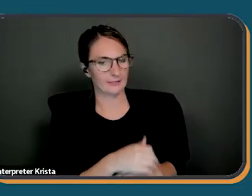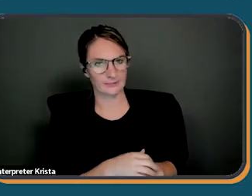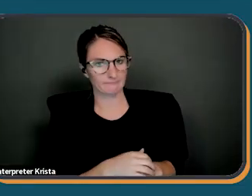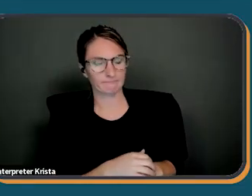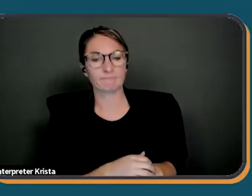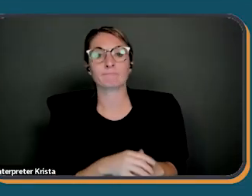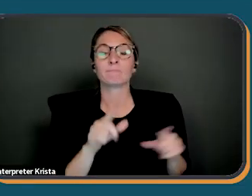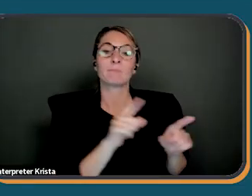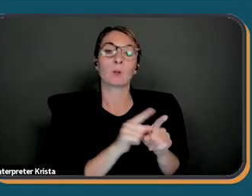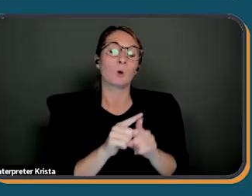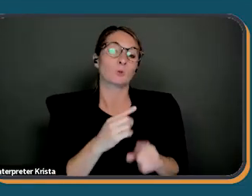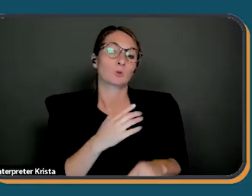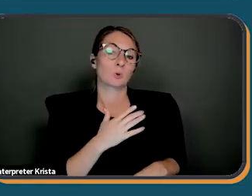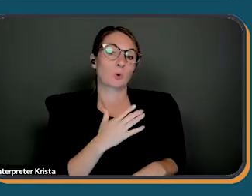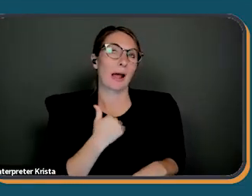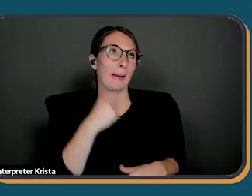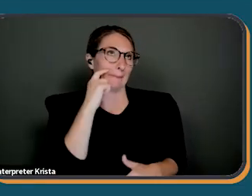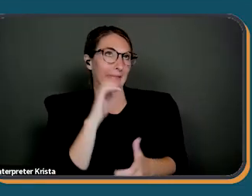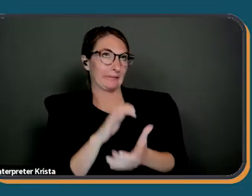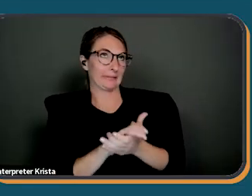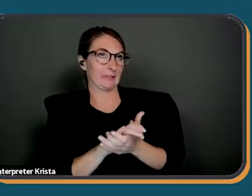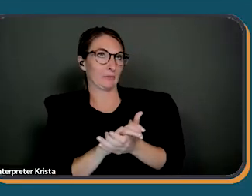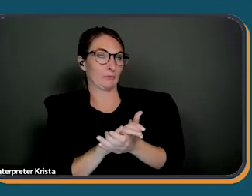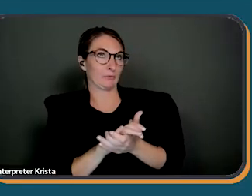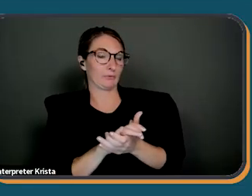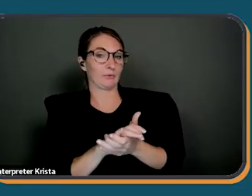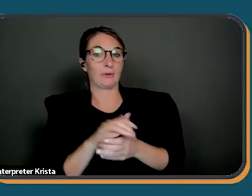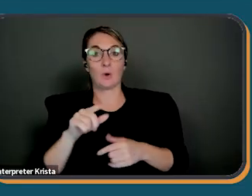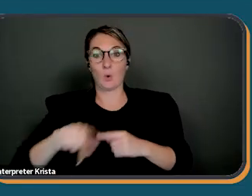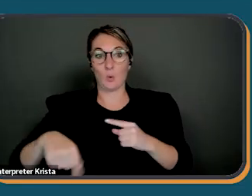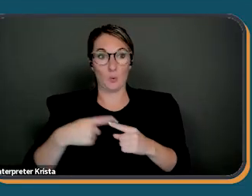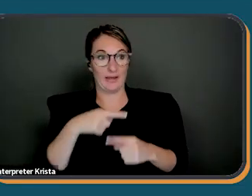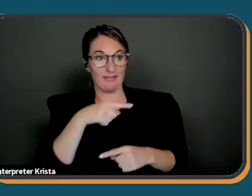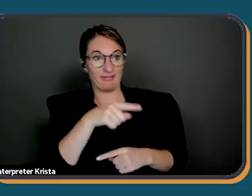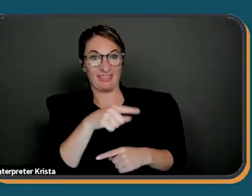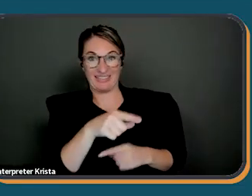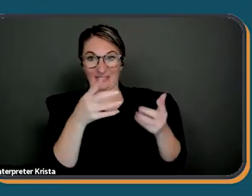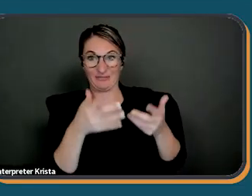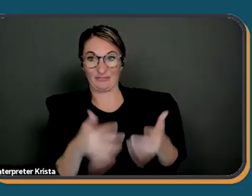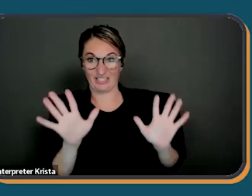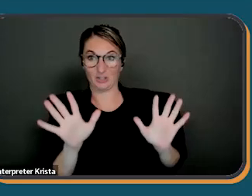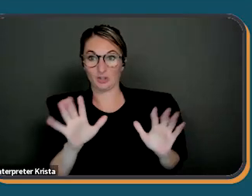Latisha Brown: -- and also I believe after this procedure